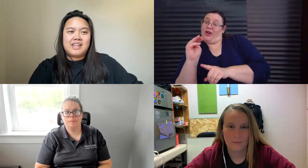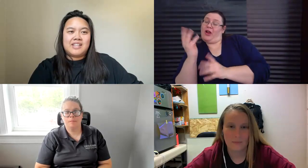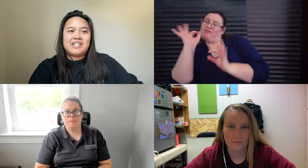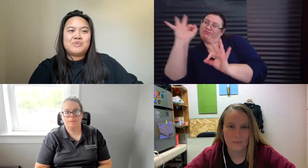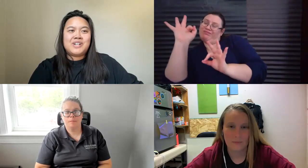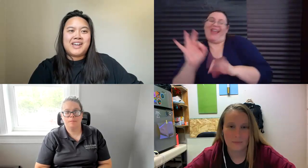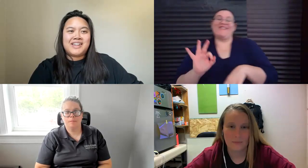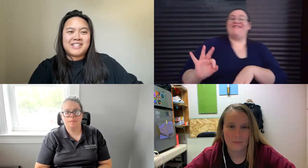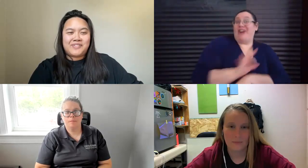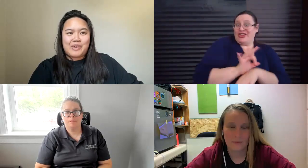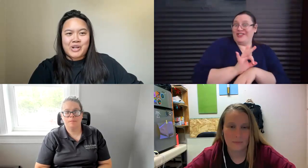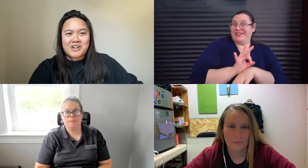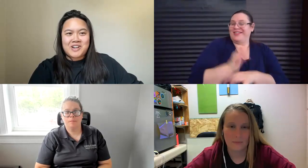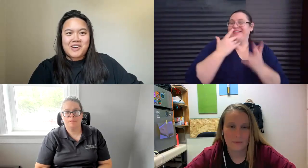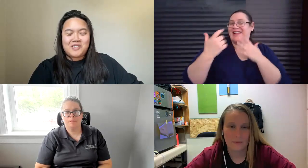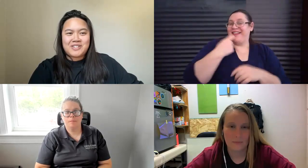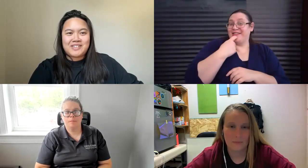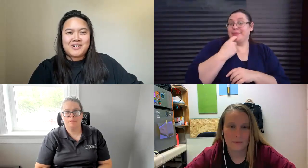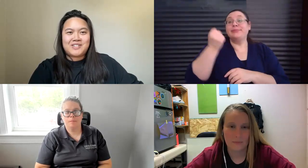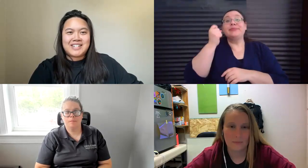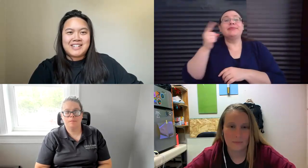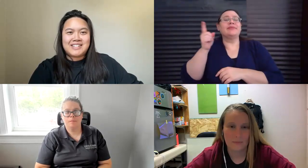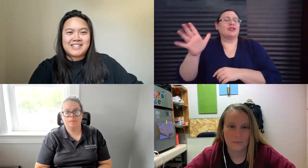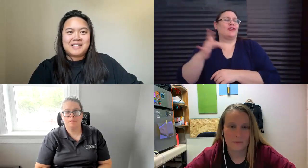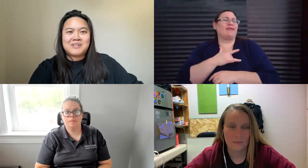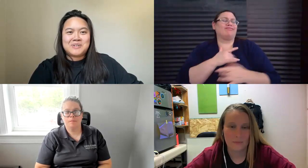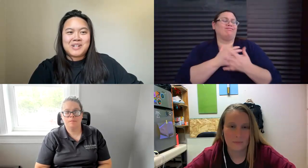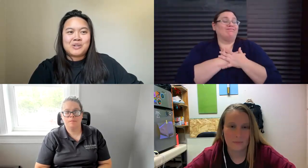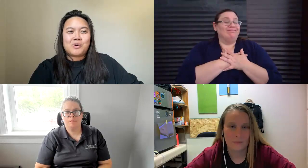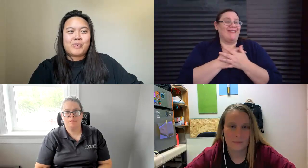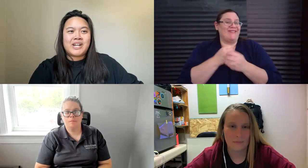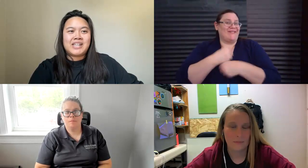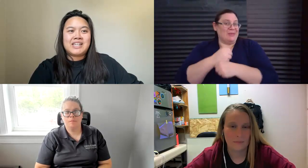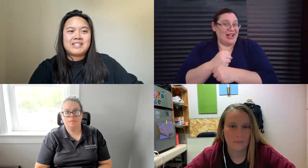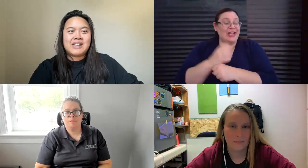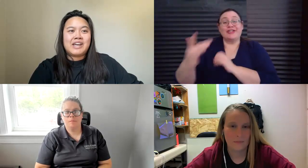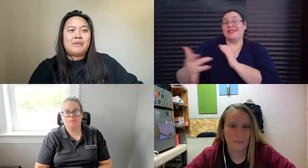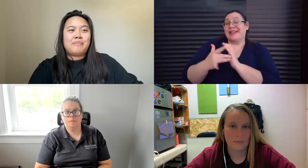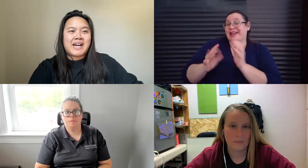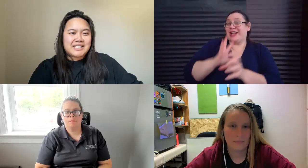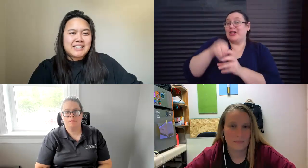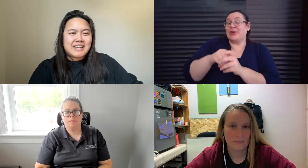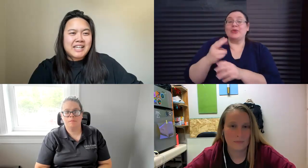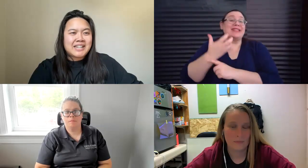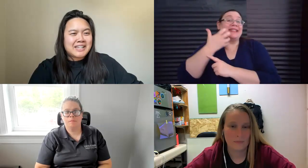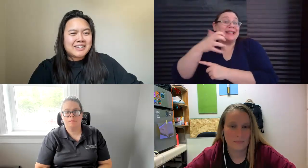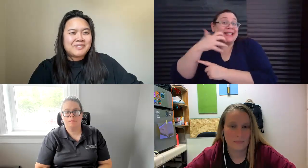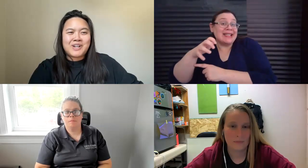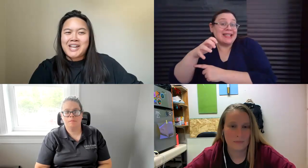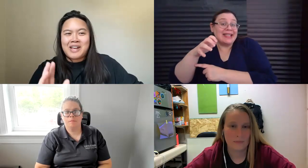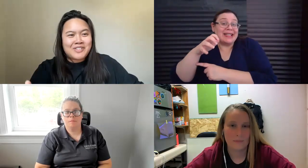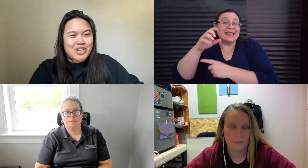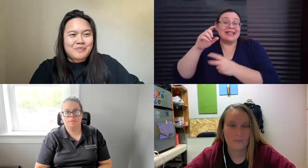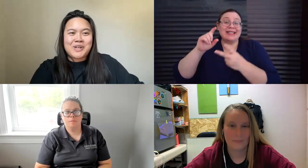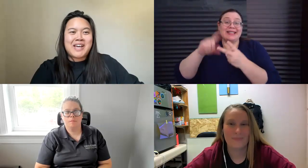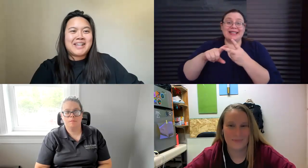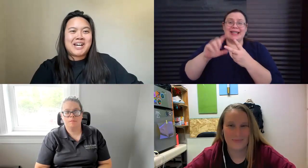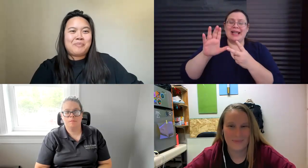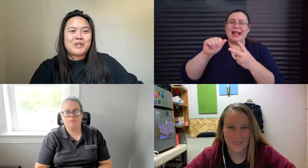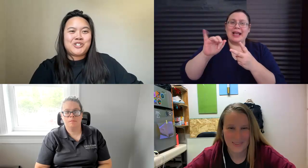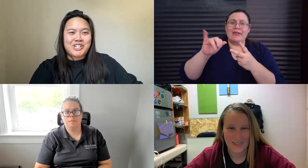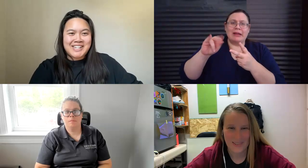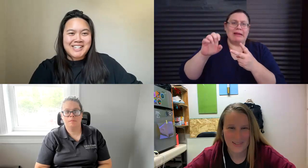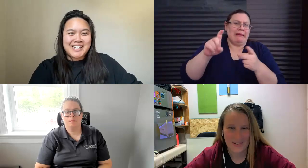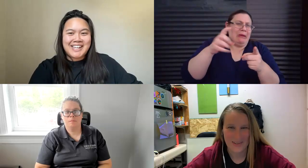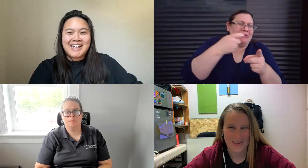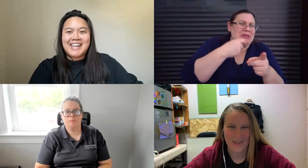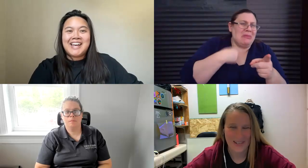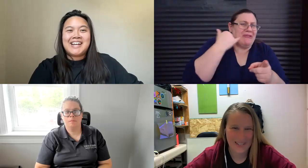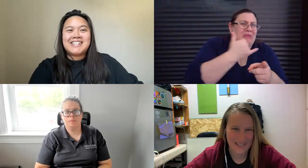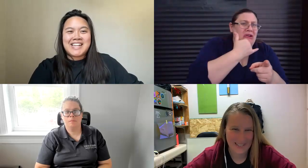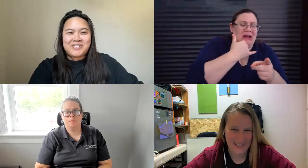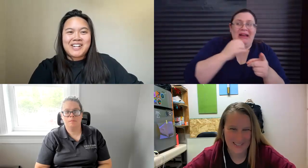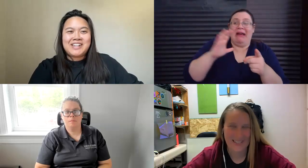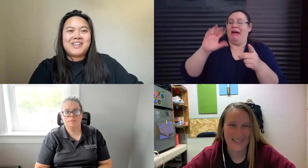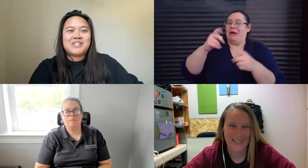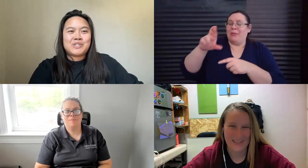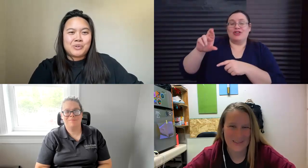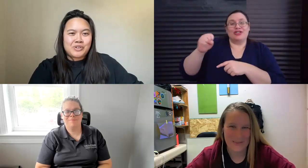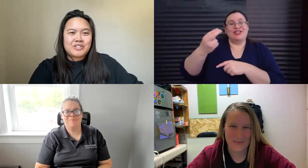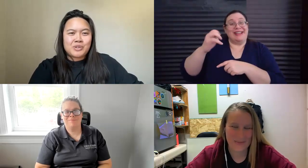Since Renee is a fabricator at heart her techniques include using heat, copper sheeting, decorative